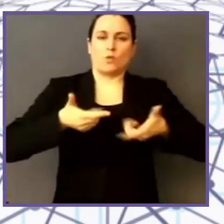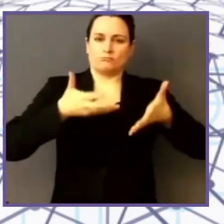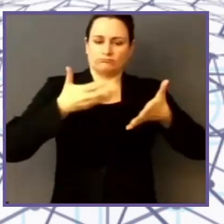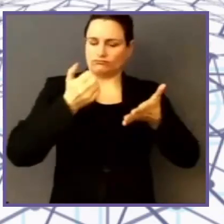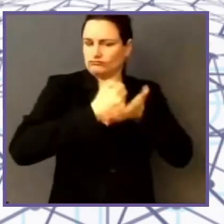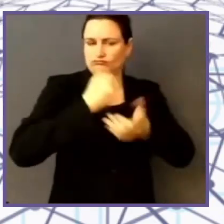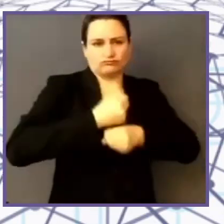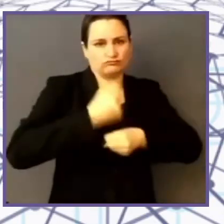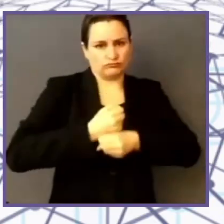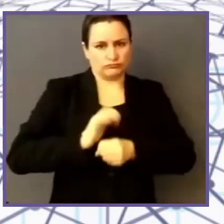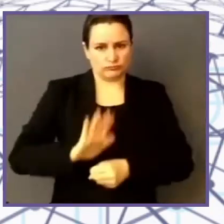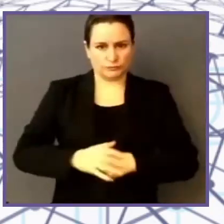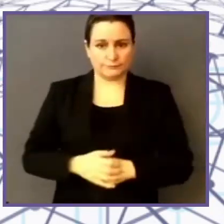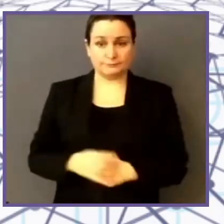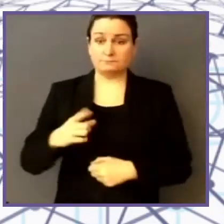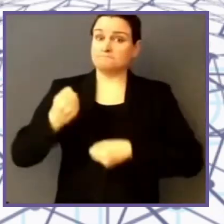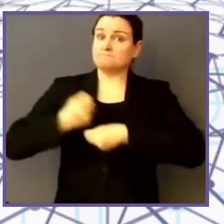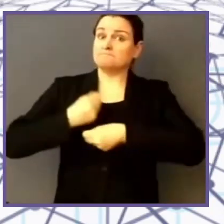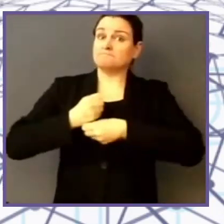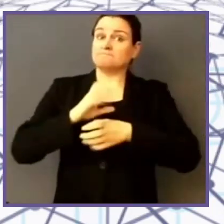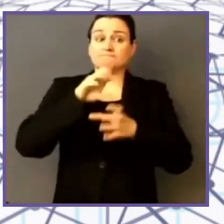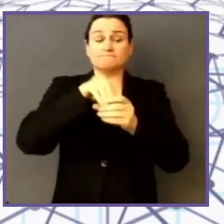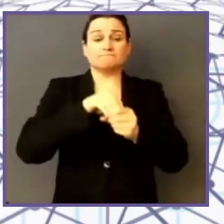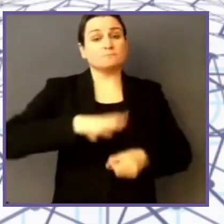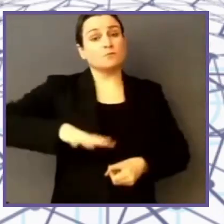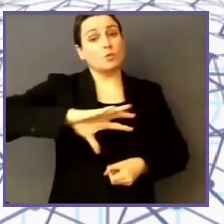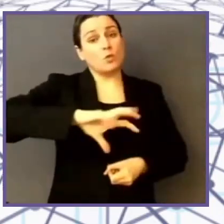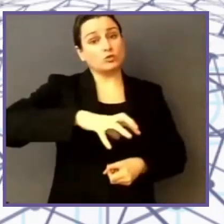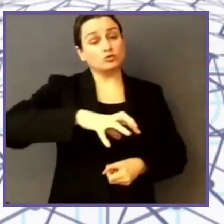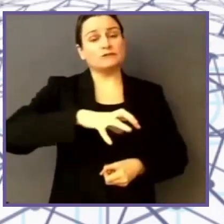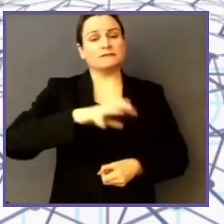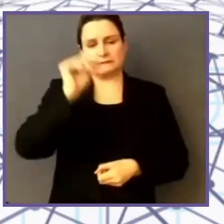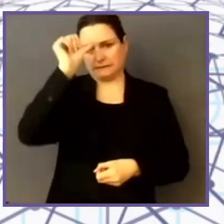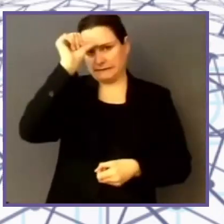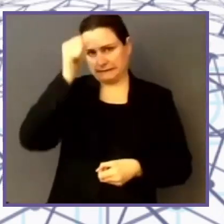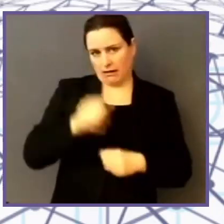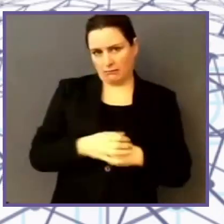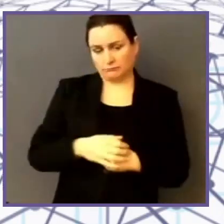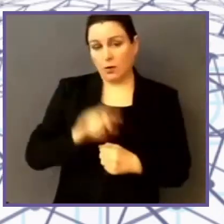from underrepresented groups and women with disabilities to participate in policy advocacy.